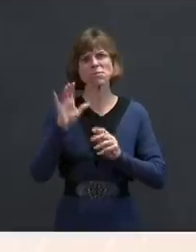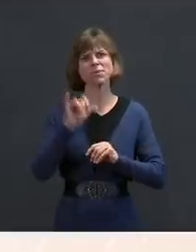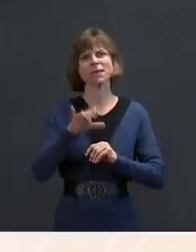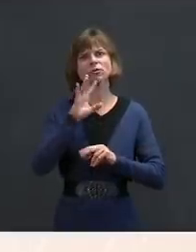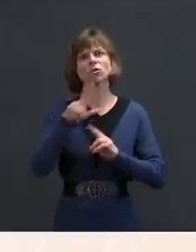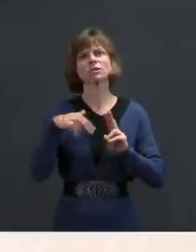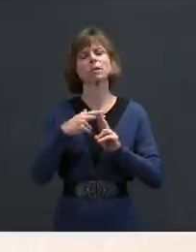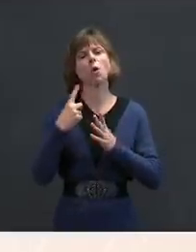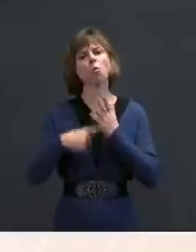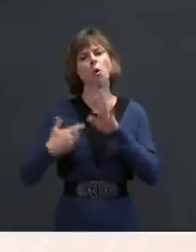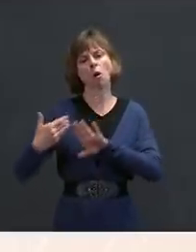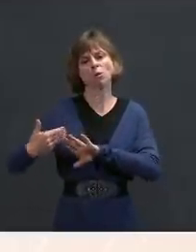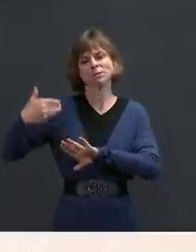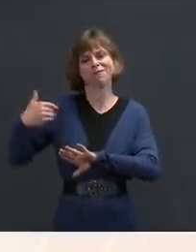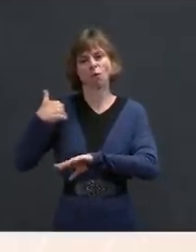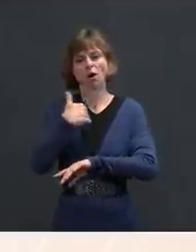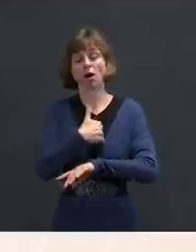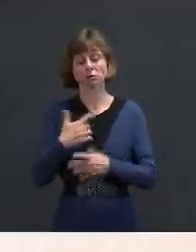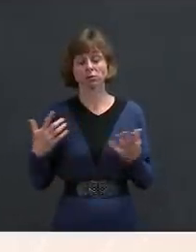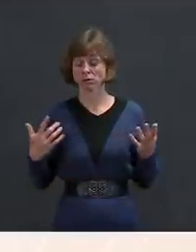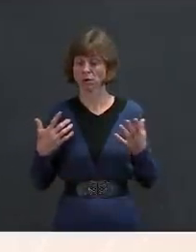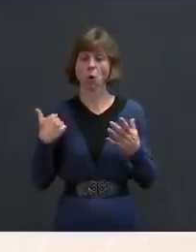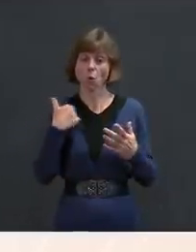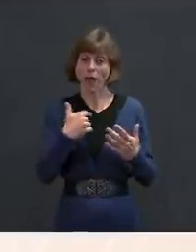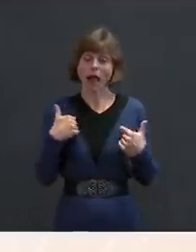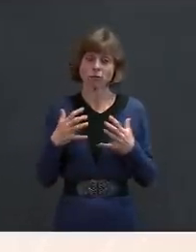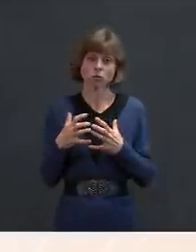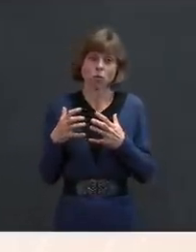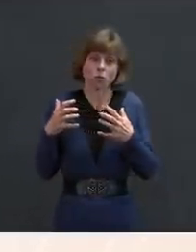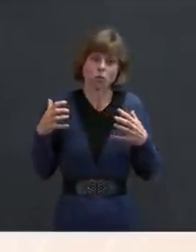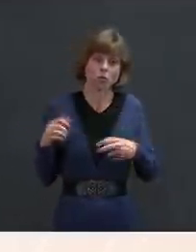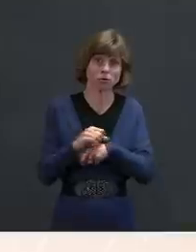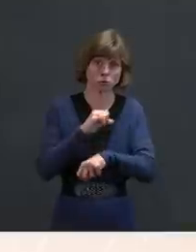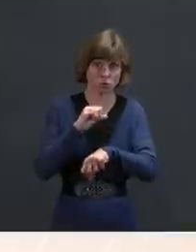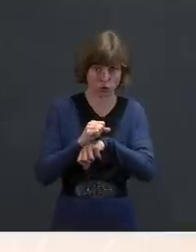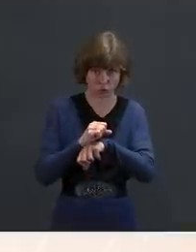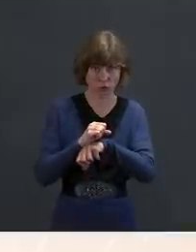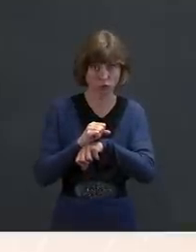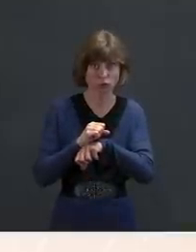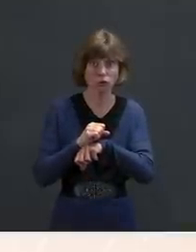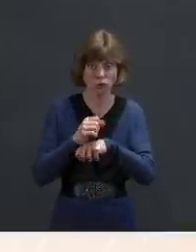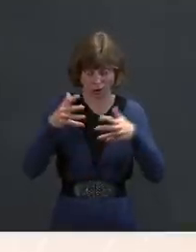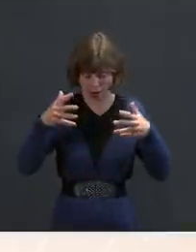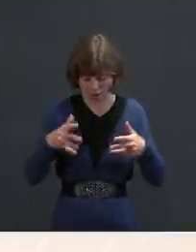We have so much work to do to repair and to restore